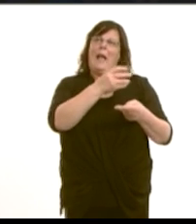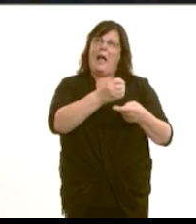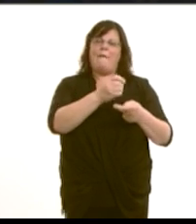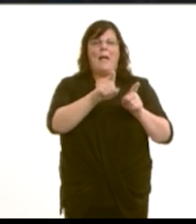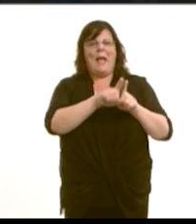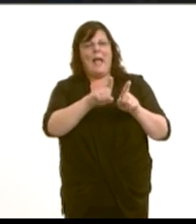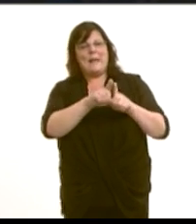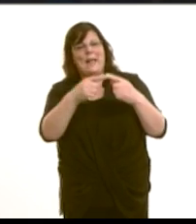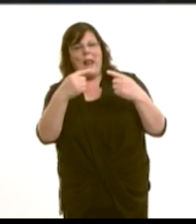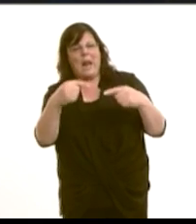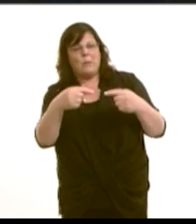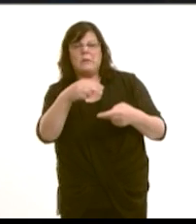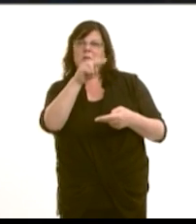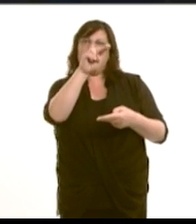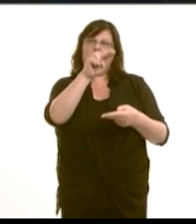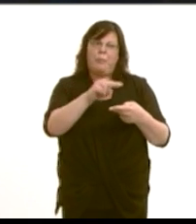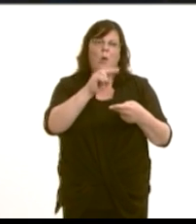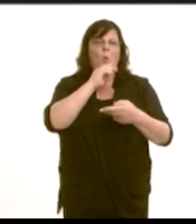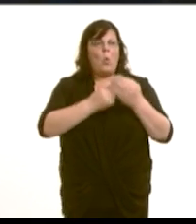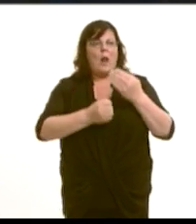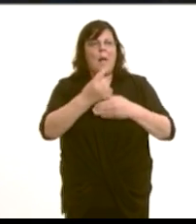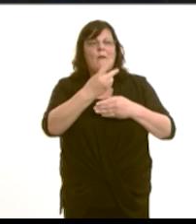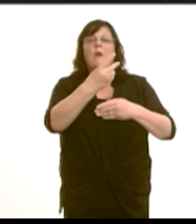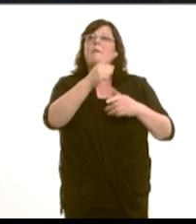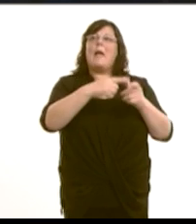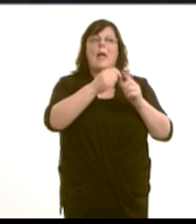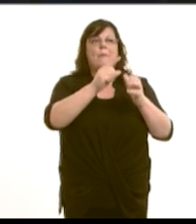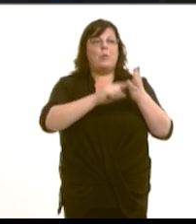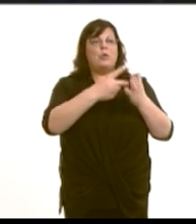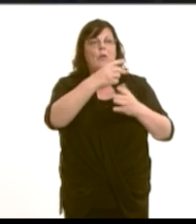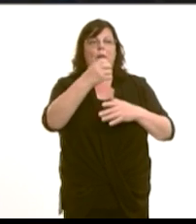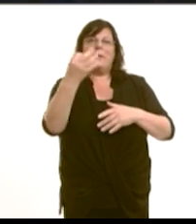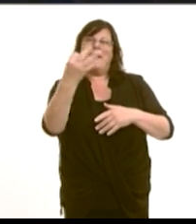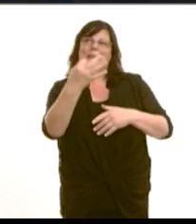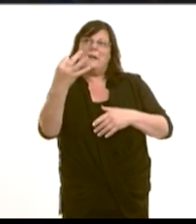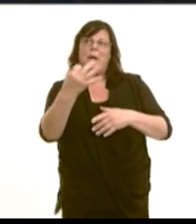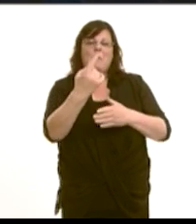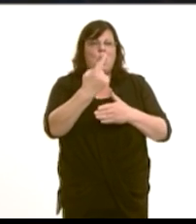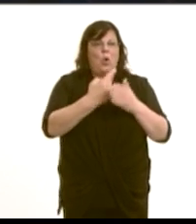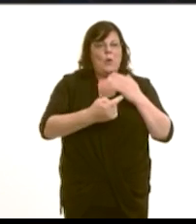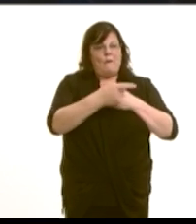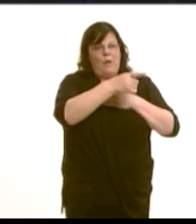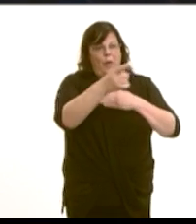apply from April 2018, but only to tenancies signed after April 2016.